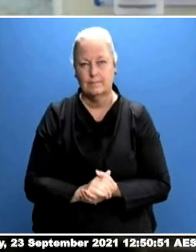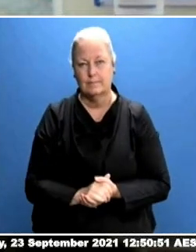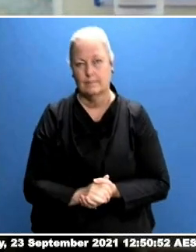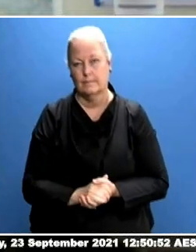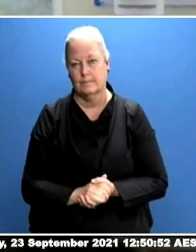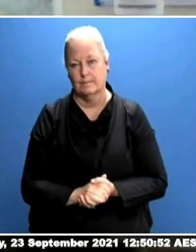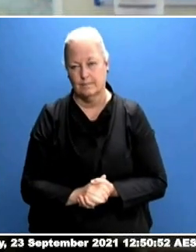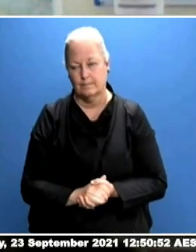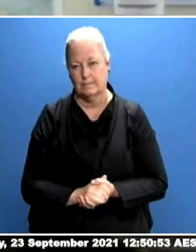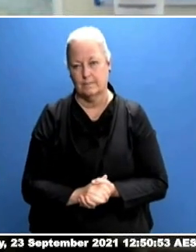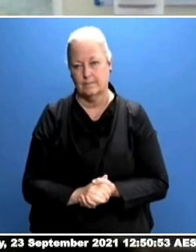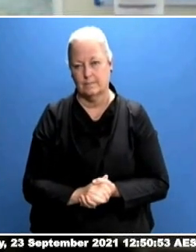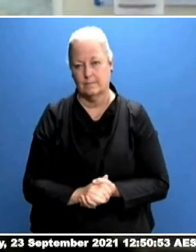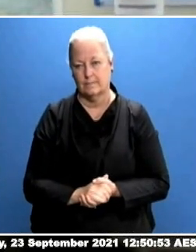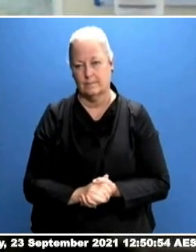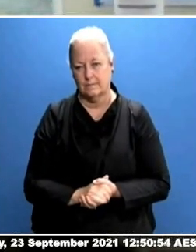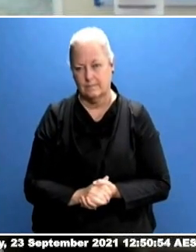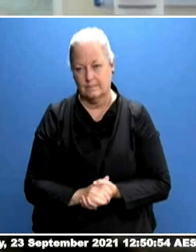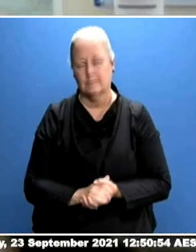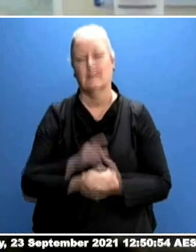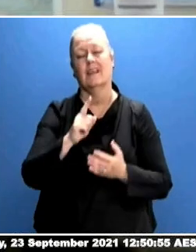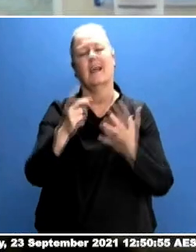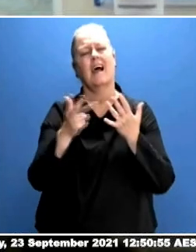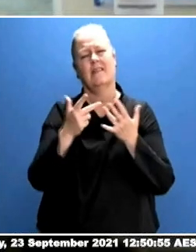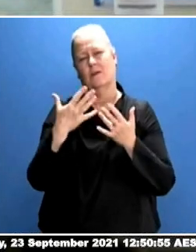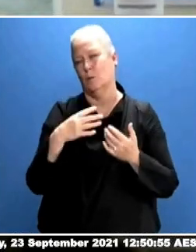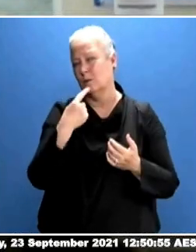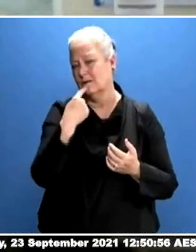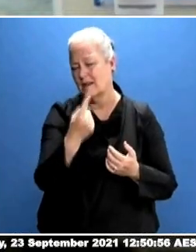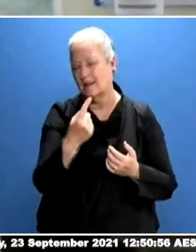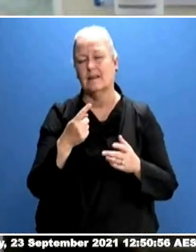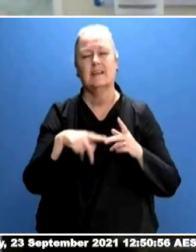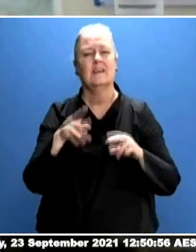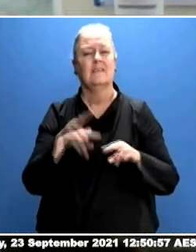I just go on further from that to say, if you're talking about getting someone back